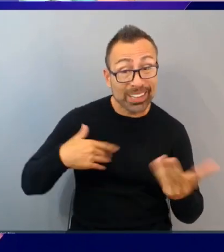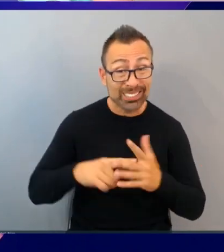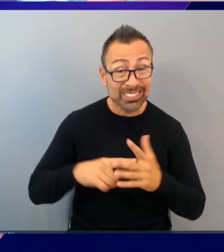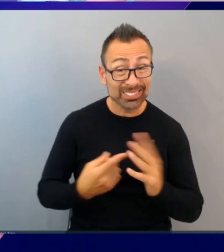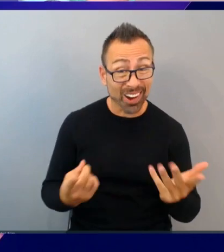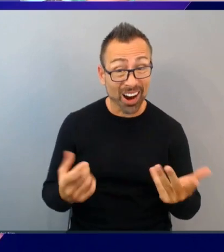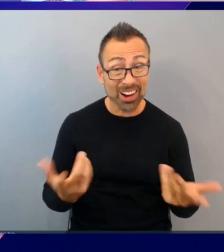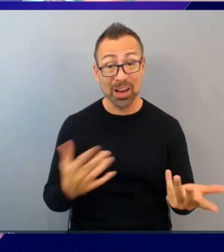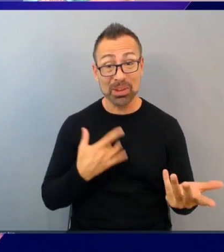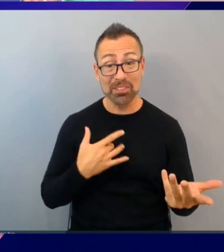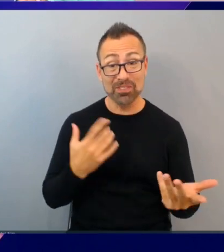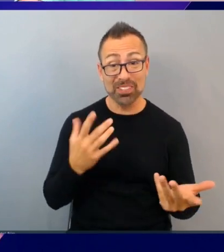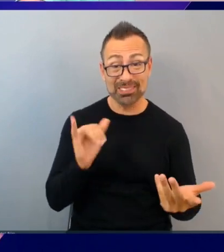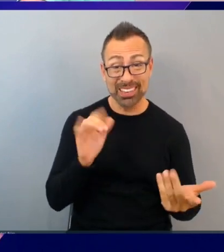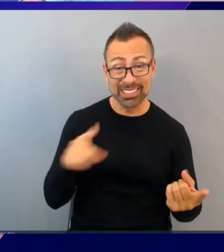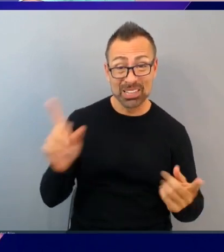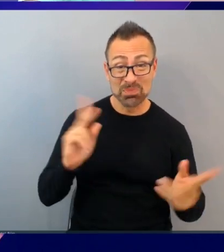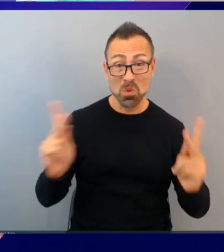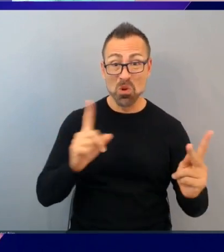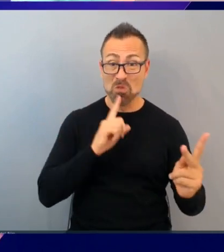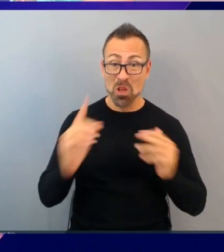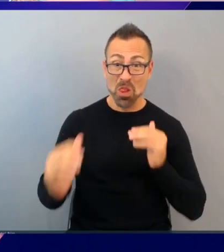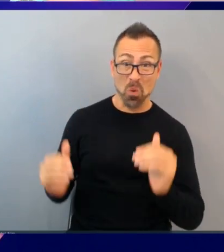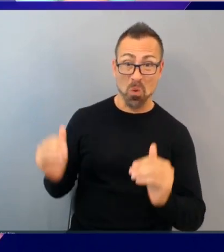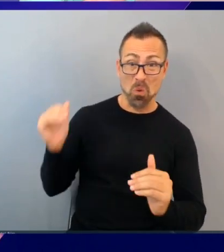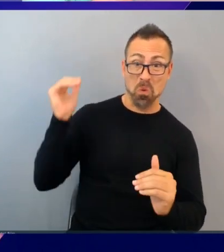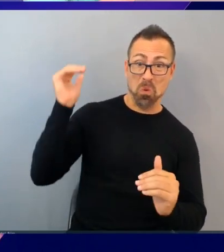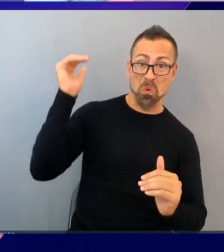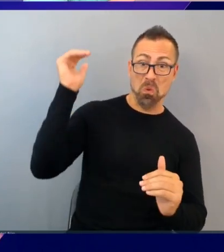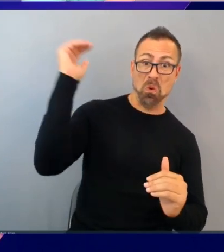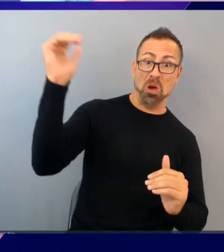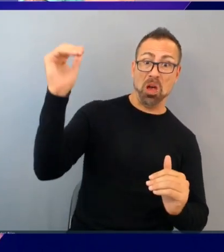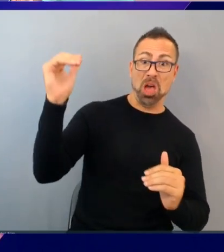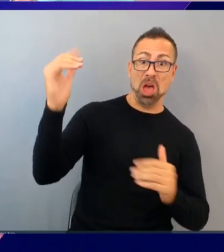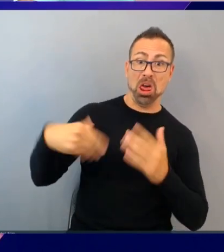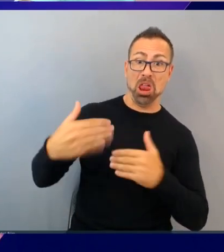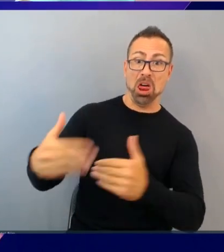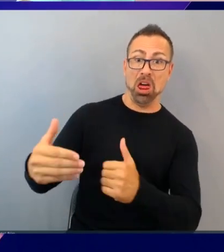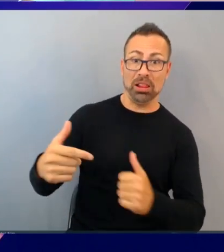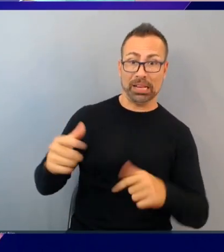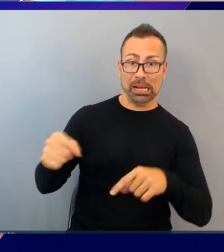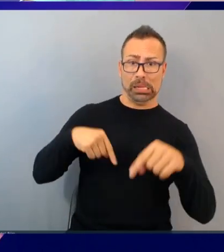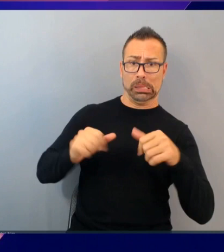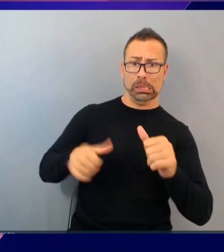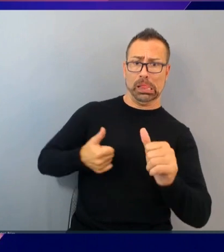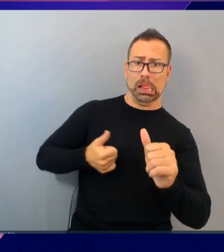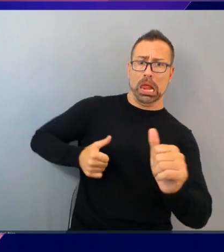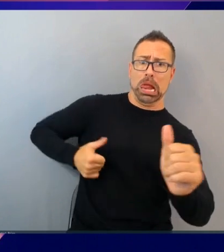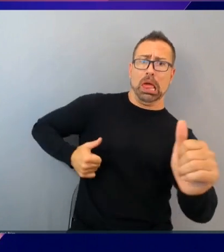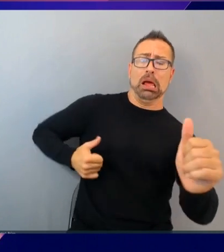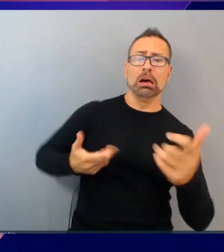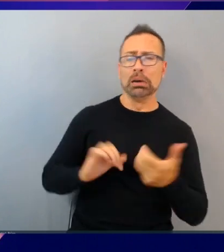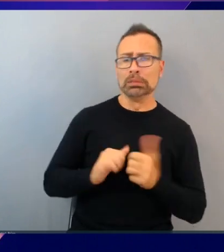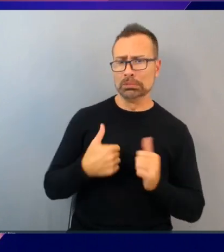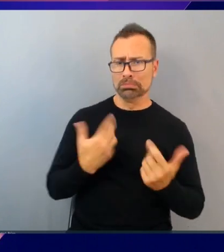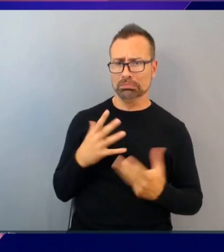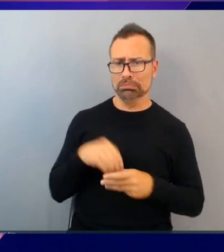maybe these people are like way ahead me like- [Dani] Yeah, yeah. Like, how do I break in? You've got the Toronto rigor there and everything like, how am I gonna get in on this? Yeah, absolutely not.